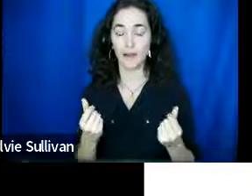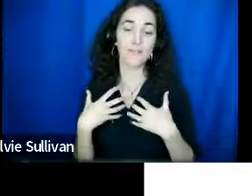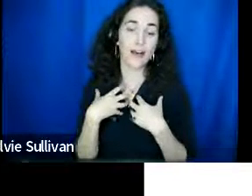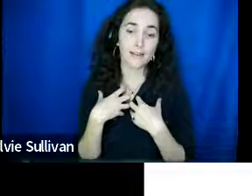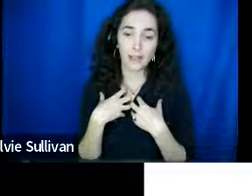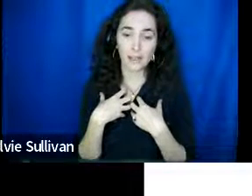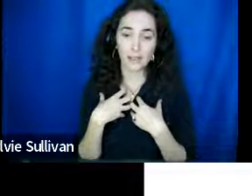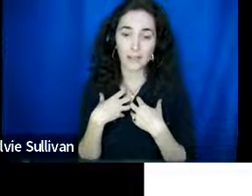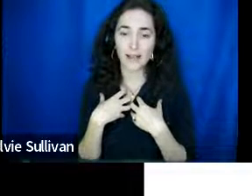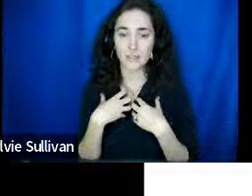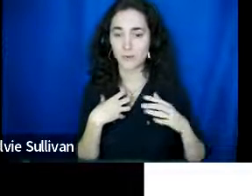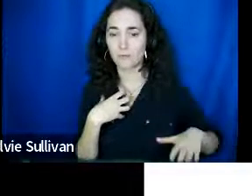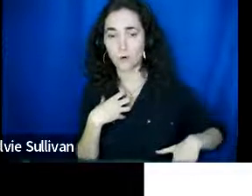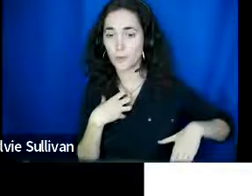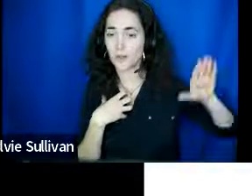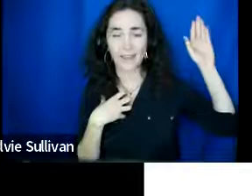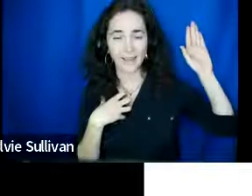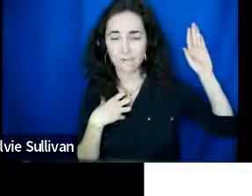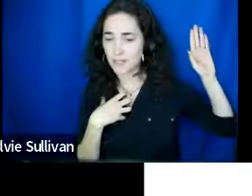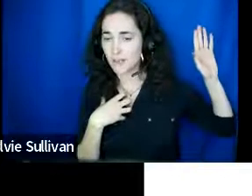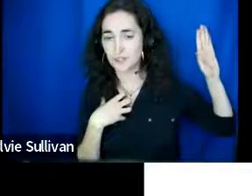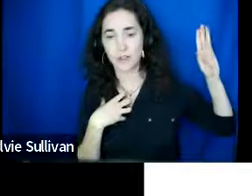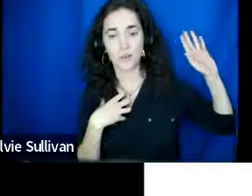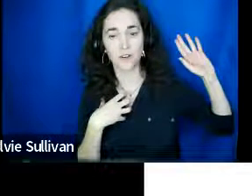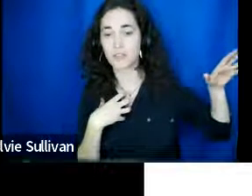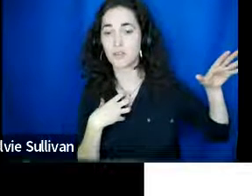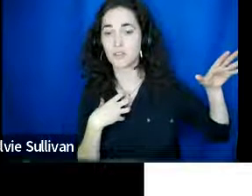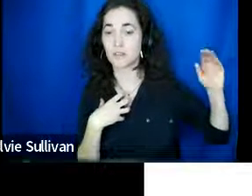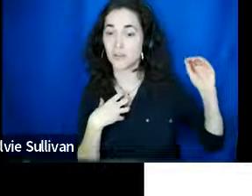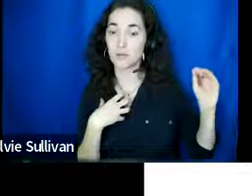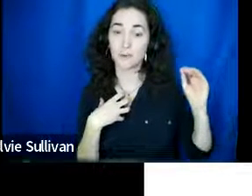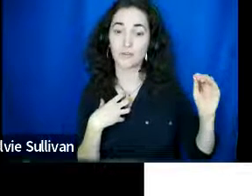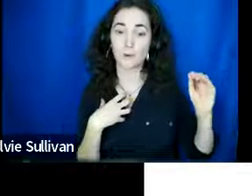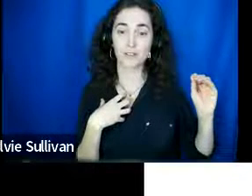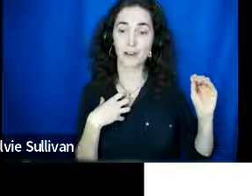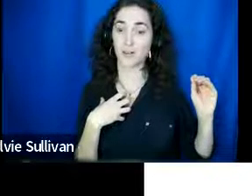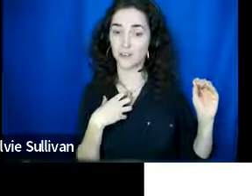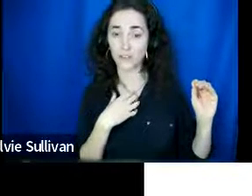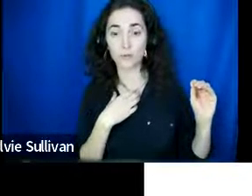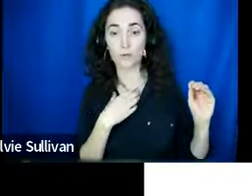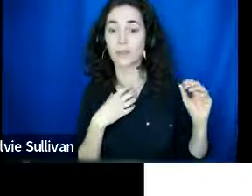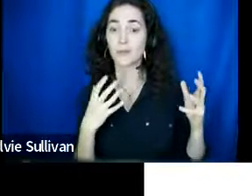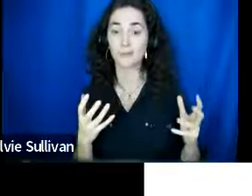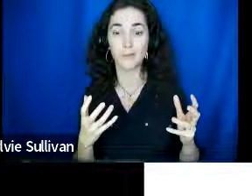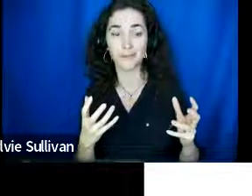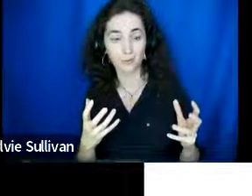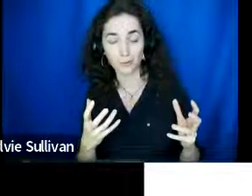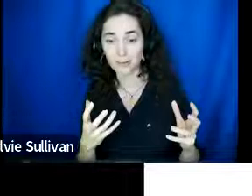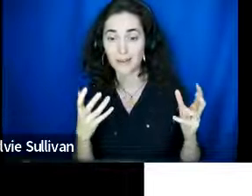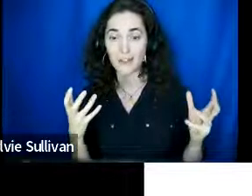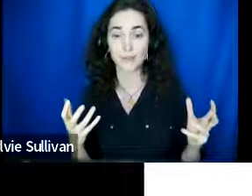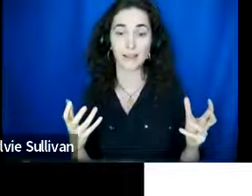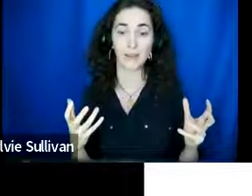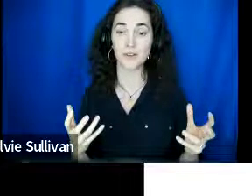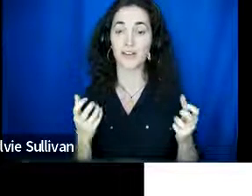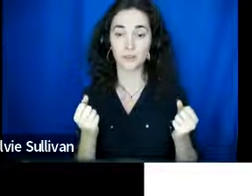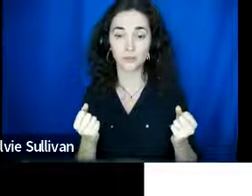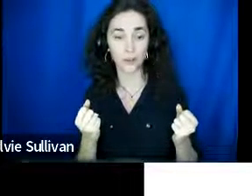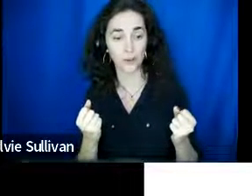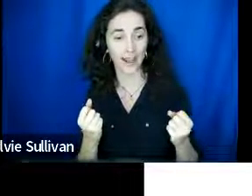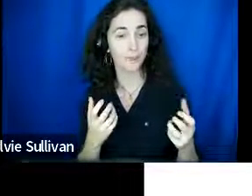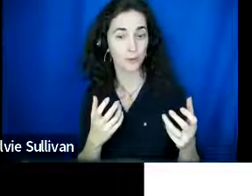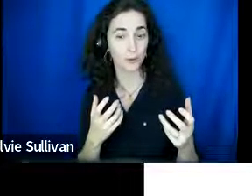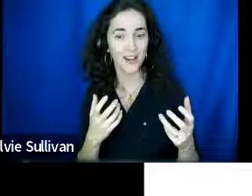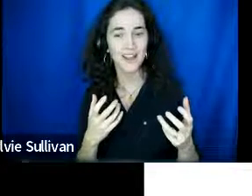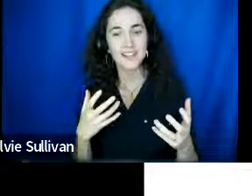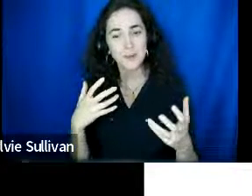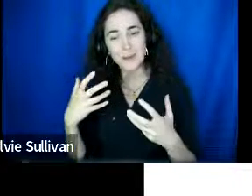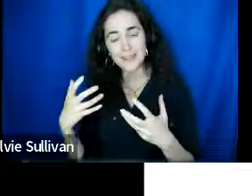I've had things classes from fourth grade on every single semester of every single year, and I remember the first time at 15 years old, I went to a McDonald's in an English speaking area and I could not order a Hamburger. So